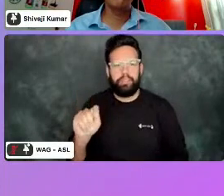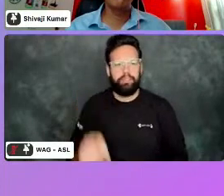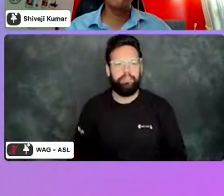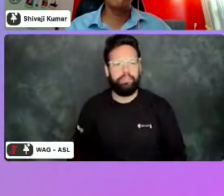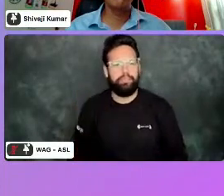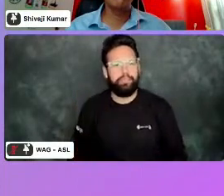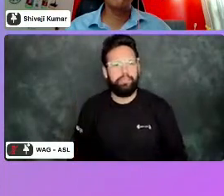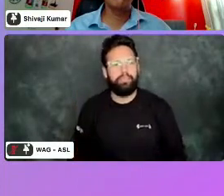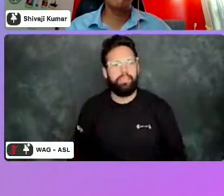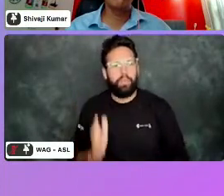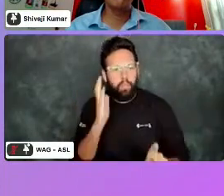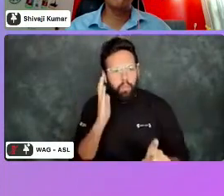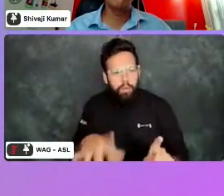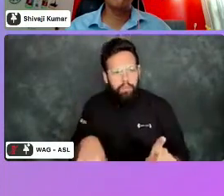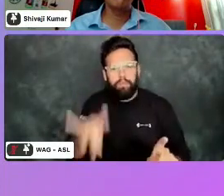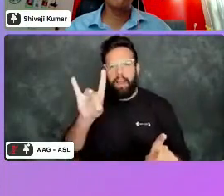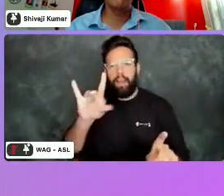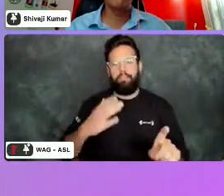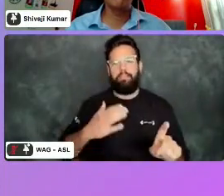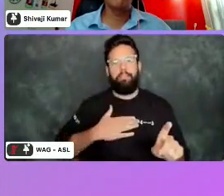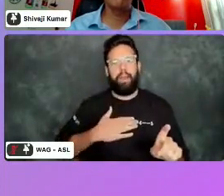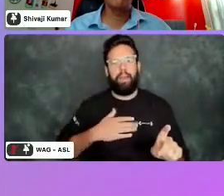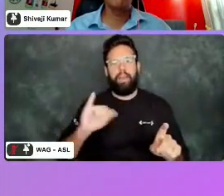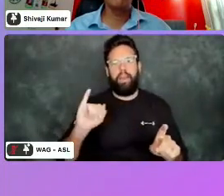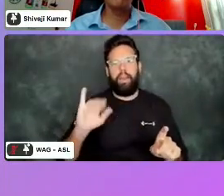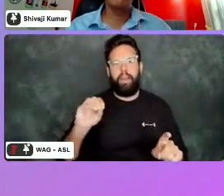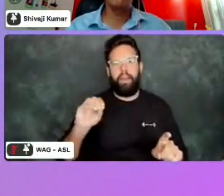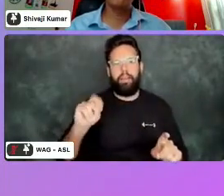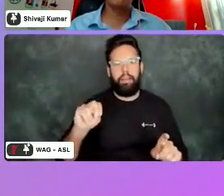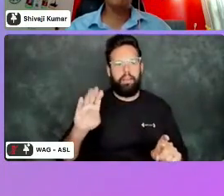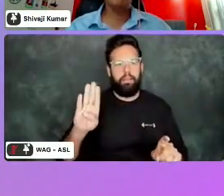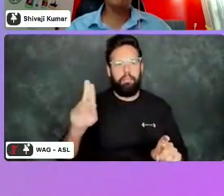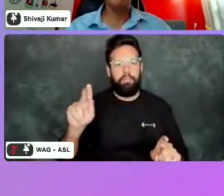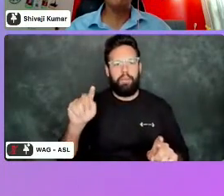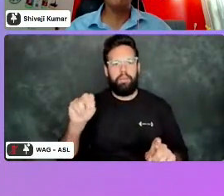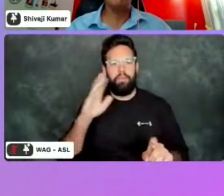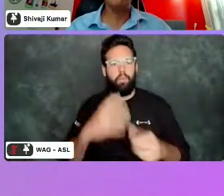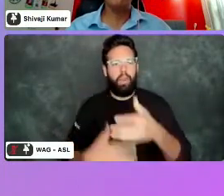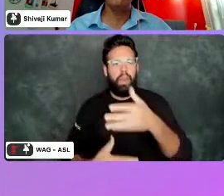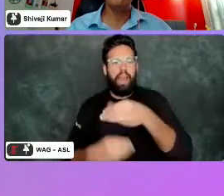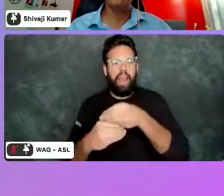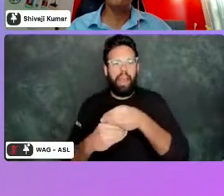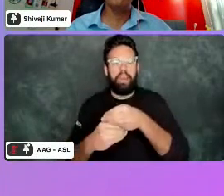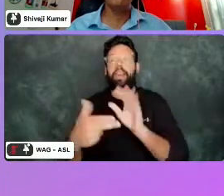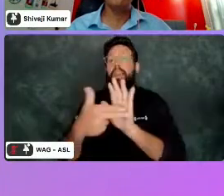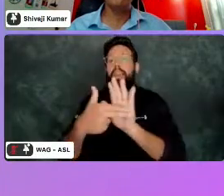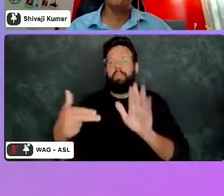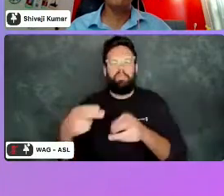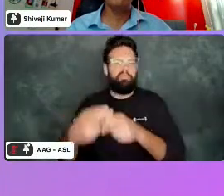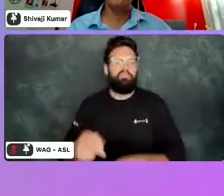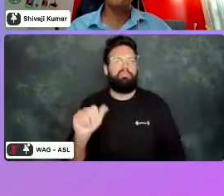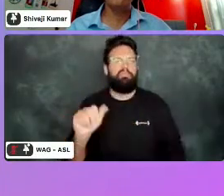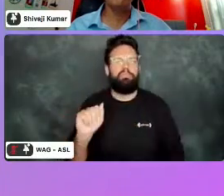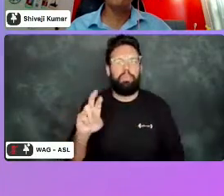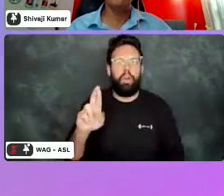And it's an icon button component. And I'm going to add an aria label of notifications. That'll give it accessible text.